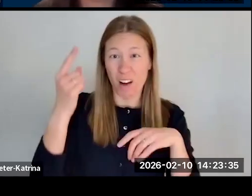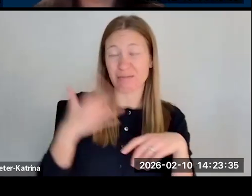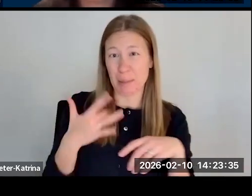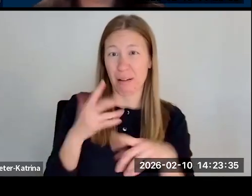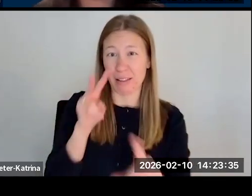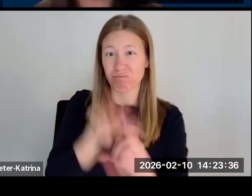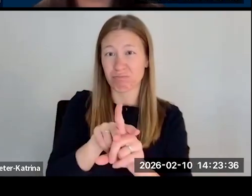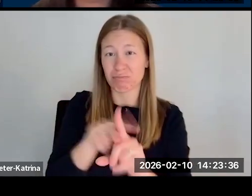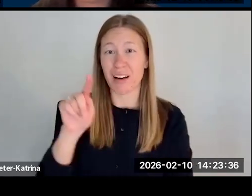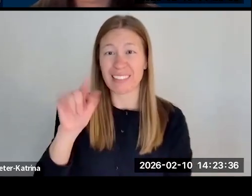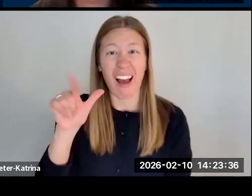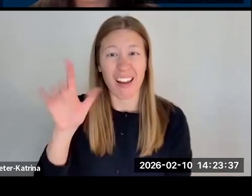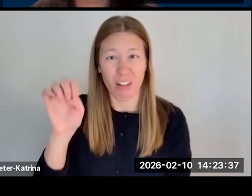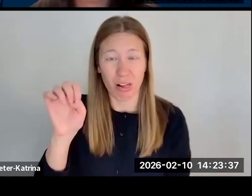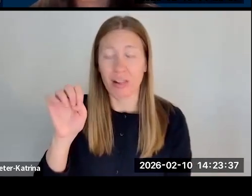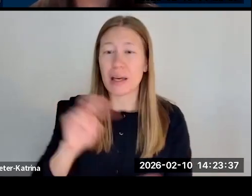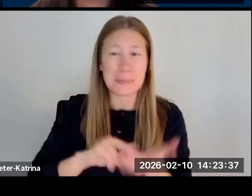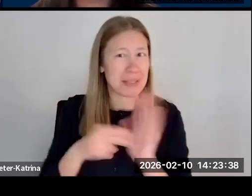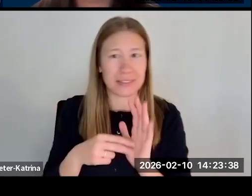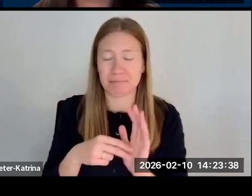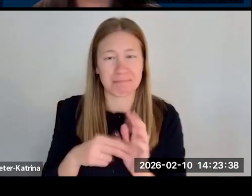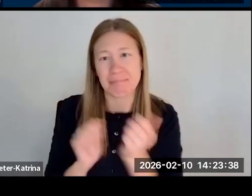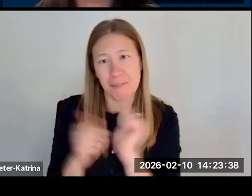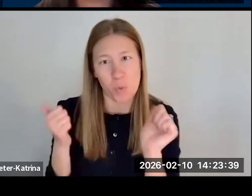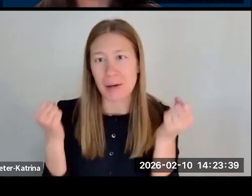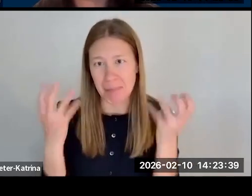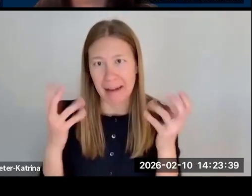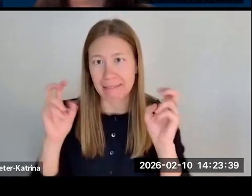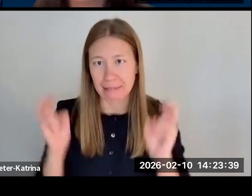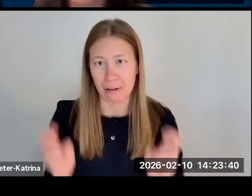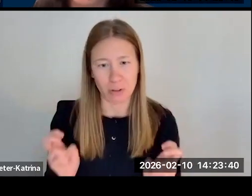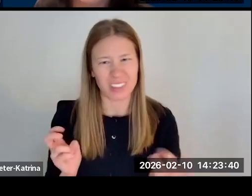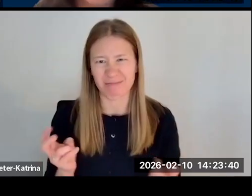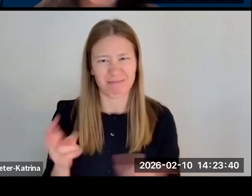we don't wanna have multiple heading ones in one document that would get confusing.